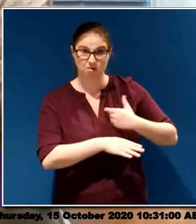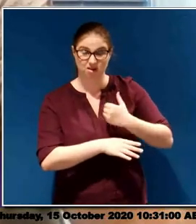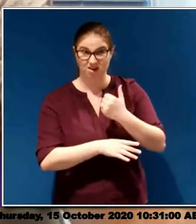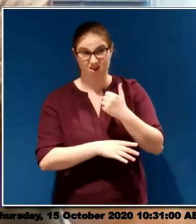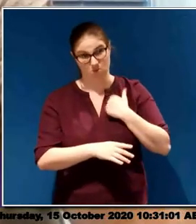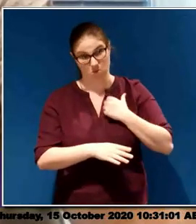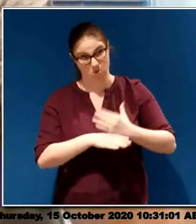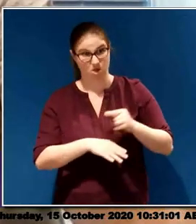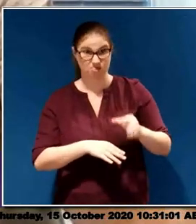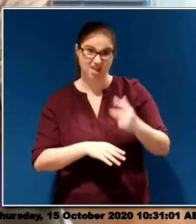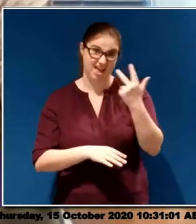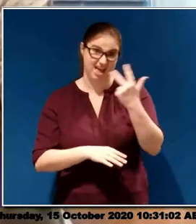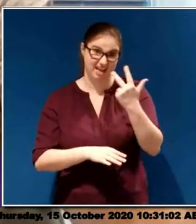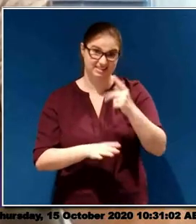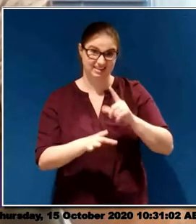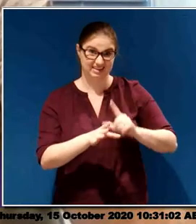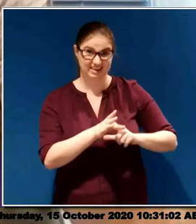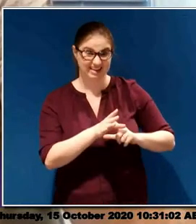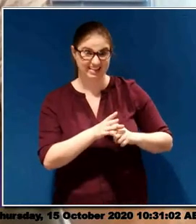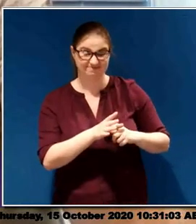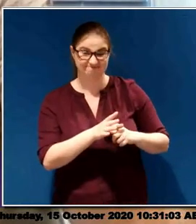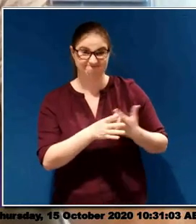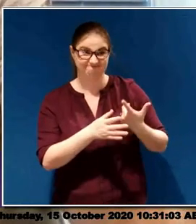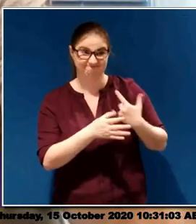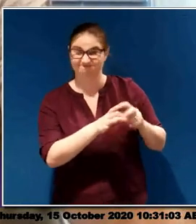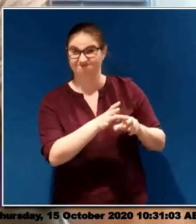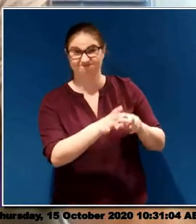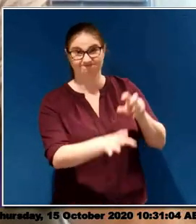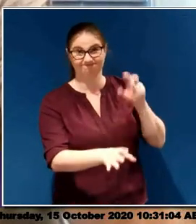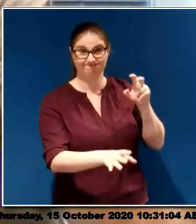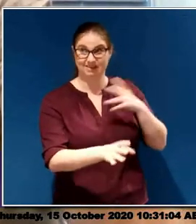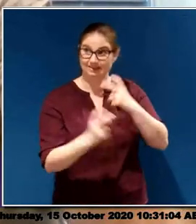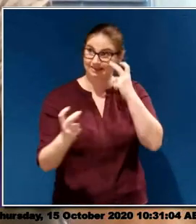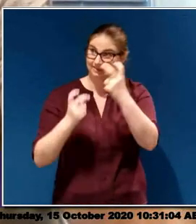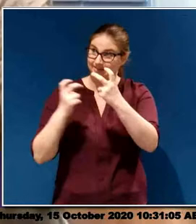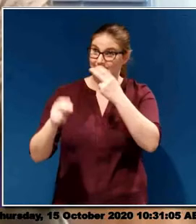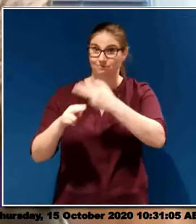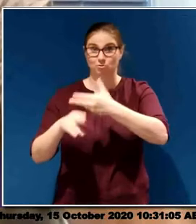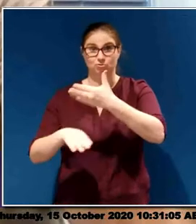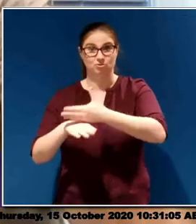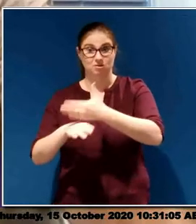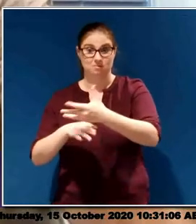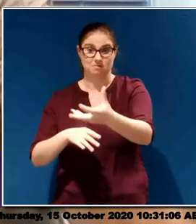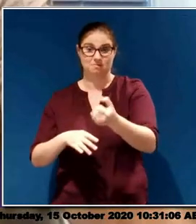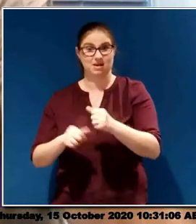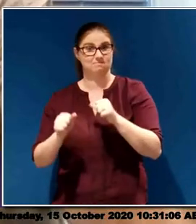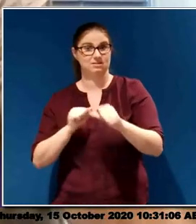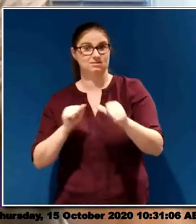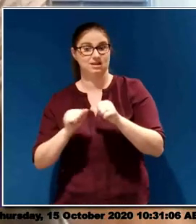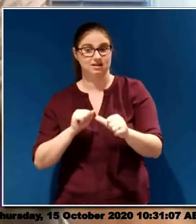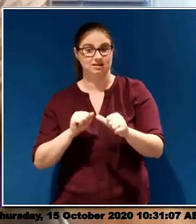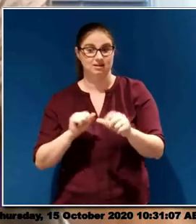bigger money, and now I drive up and down the highway, the Bruce Highway,